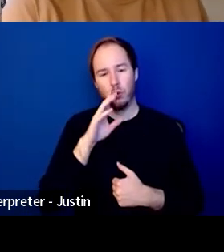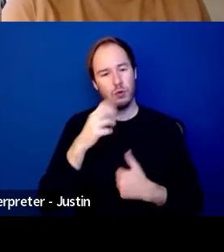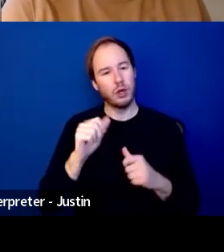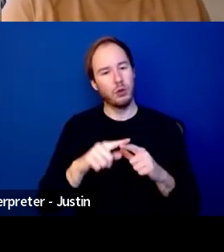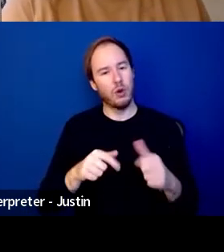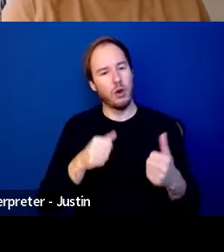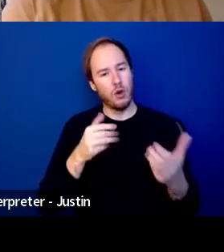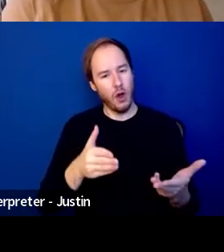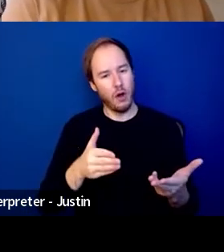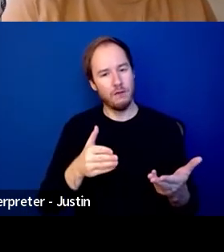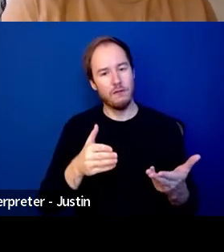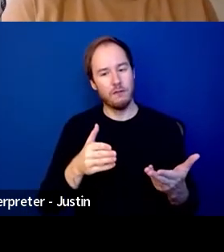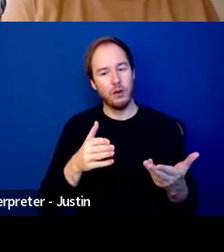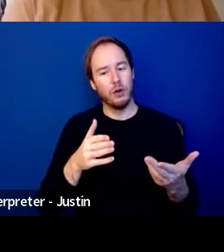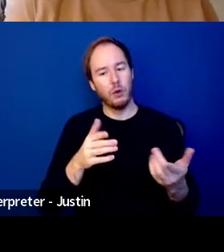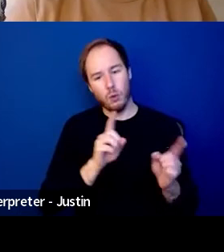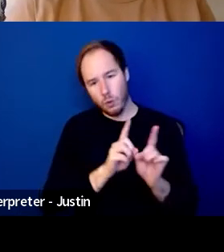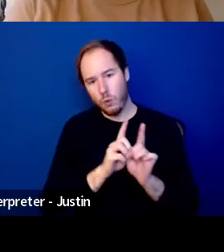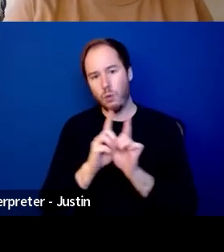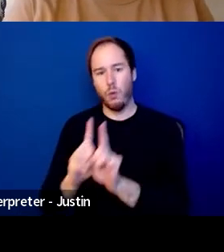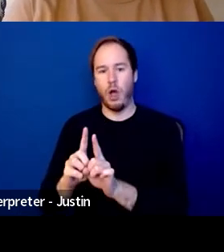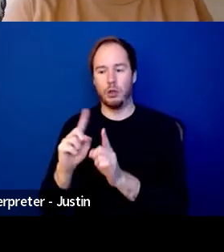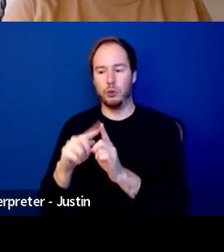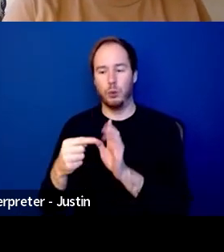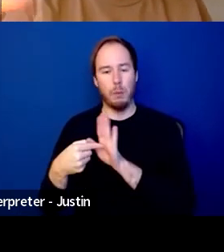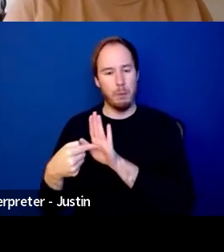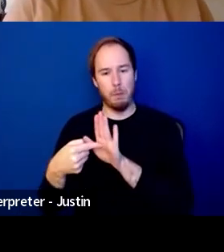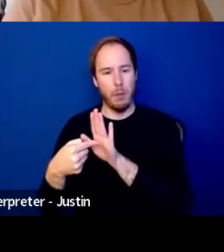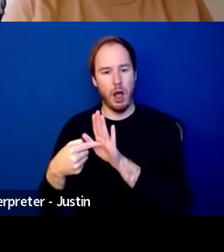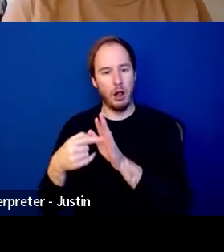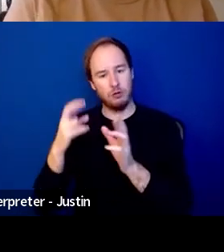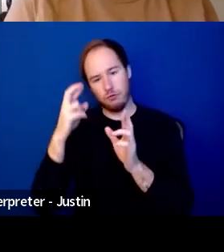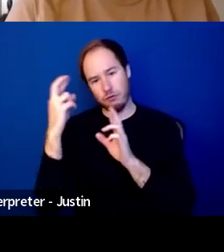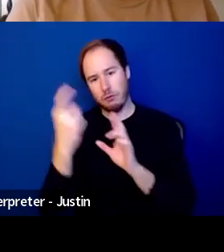walking somebody in and modeling respect is so important.